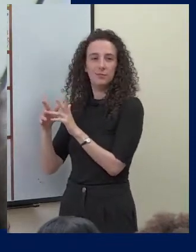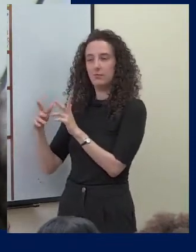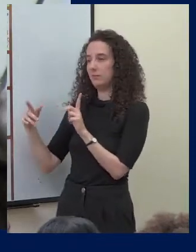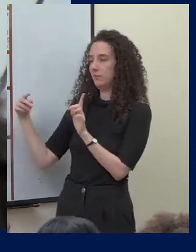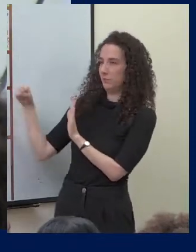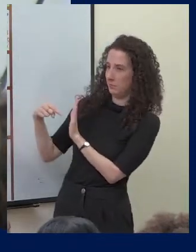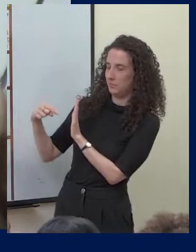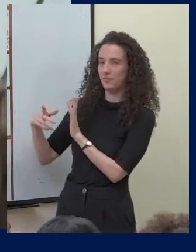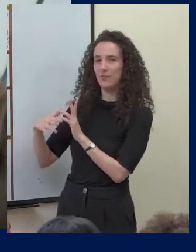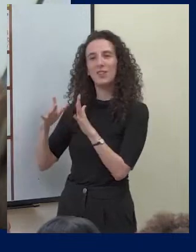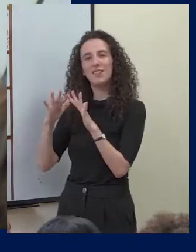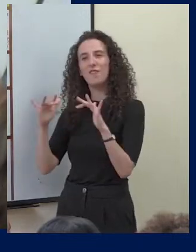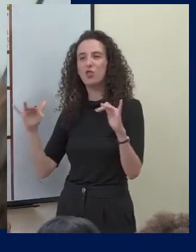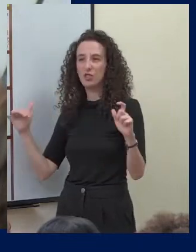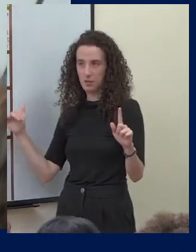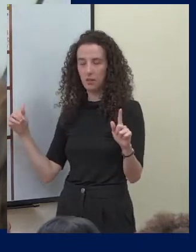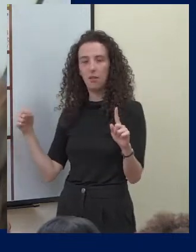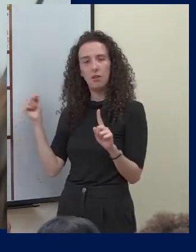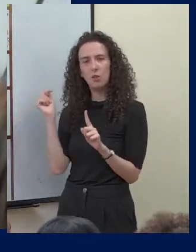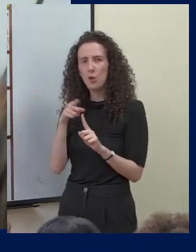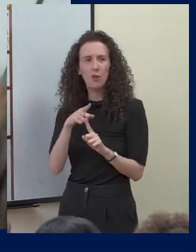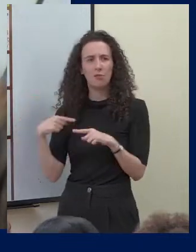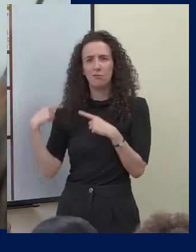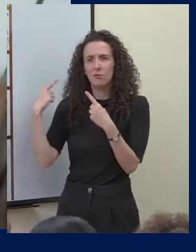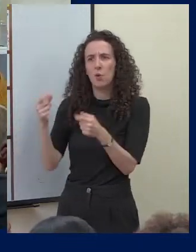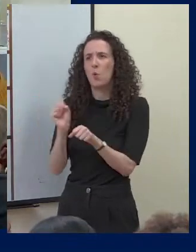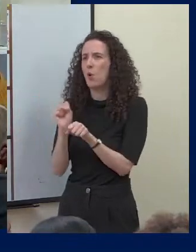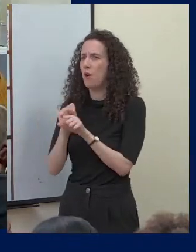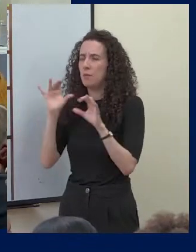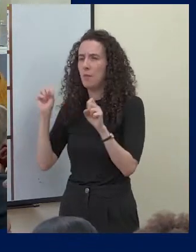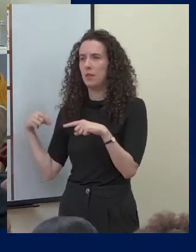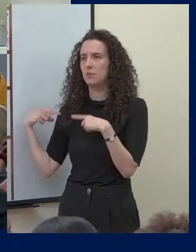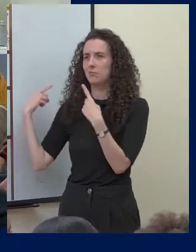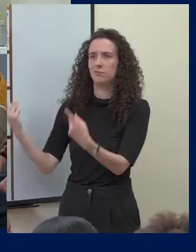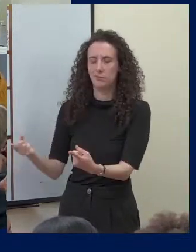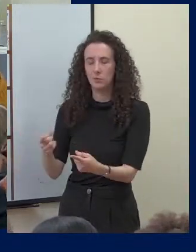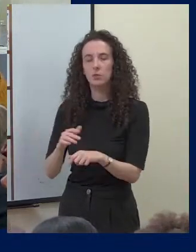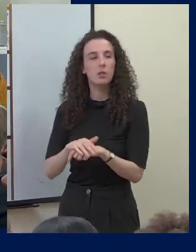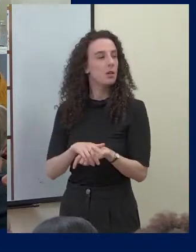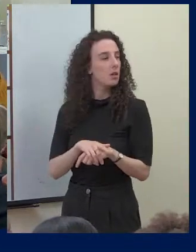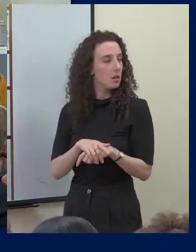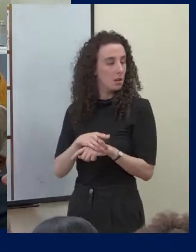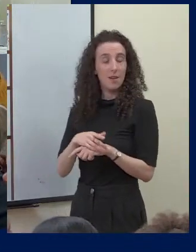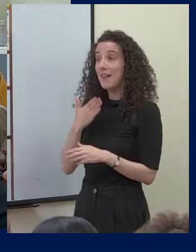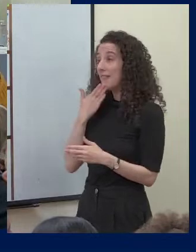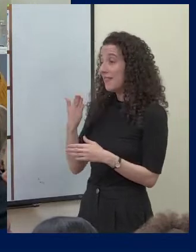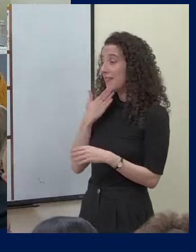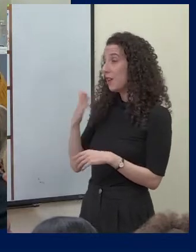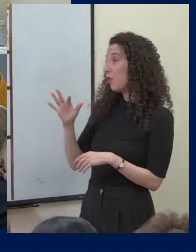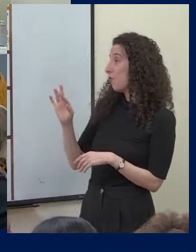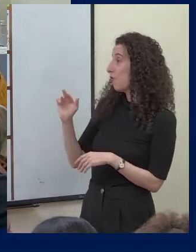You have been doing this masterfully for so long.